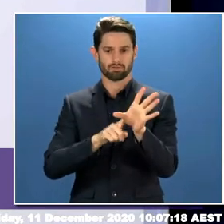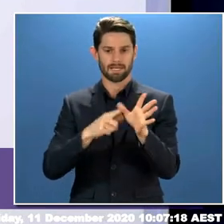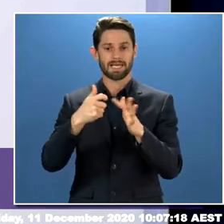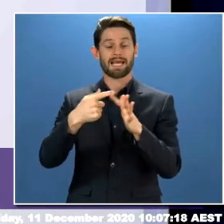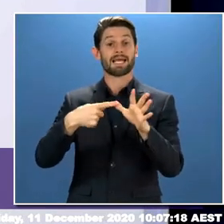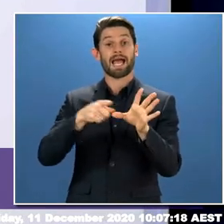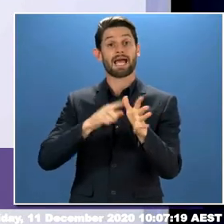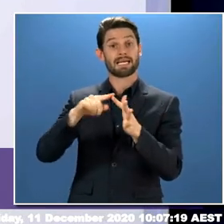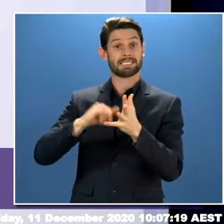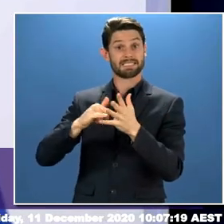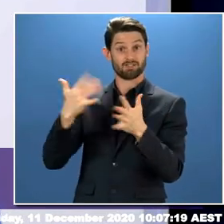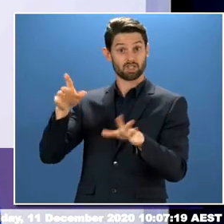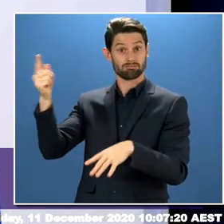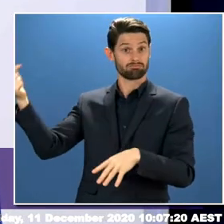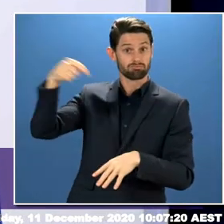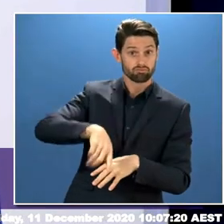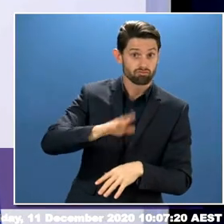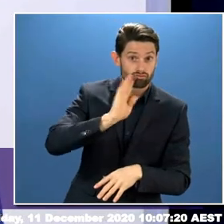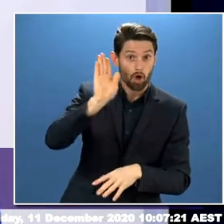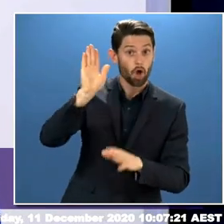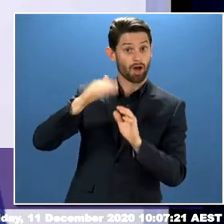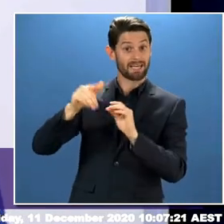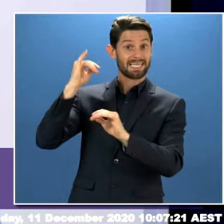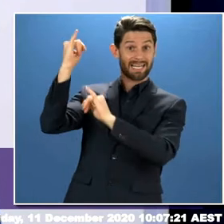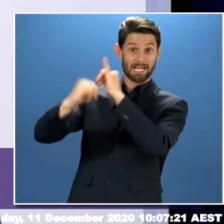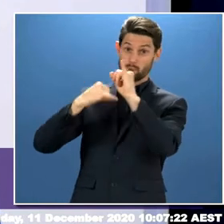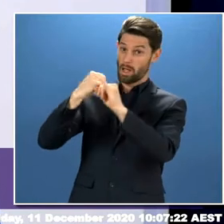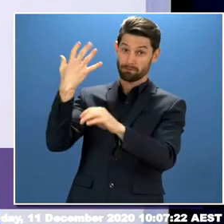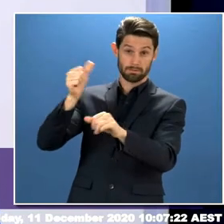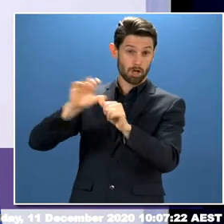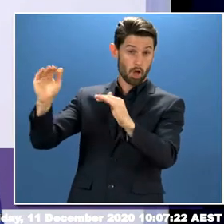international law, and how they translate into Australian law.